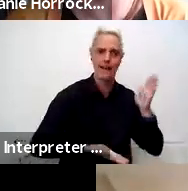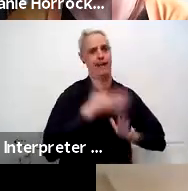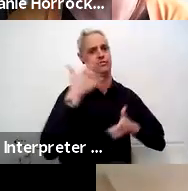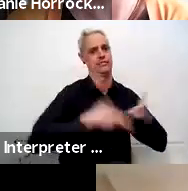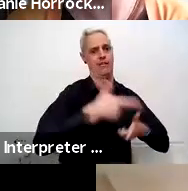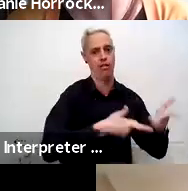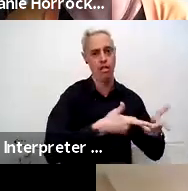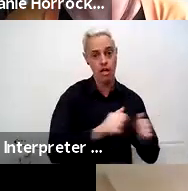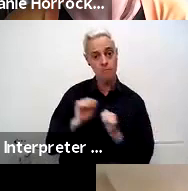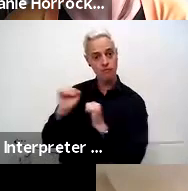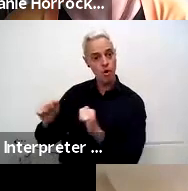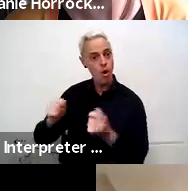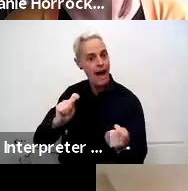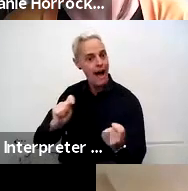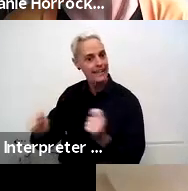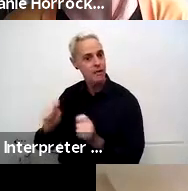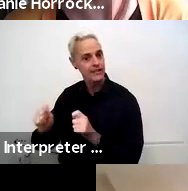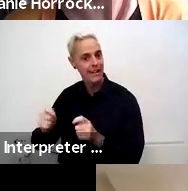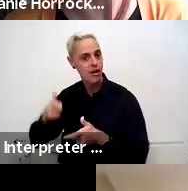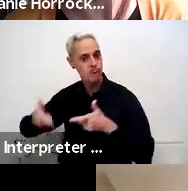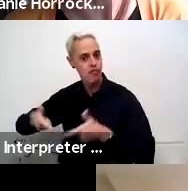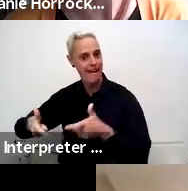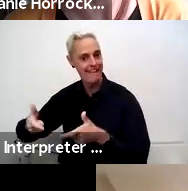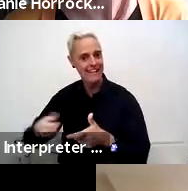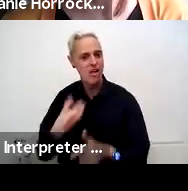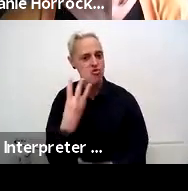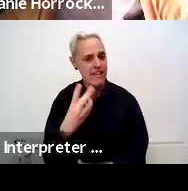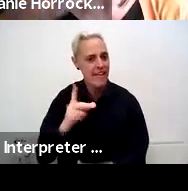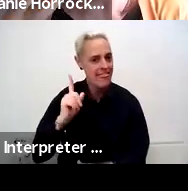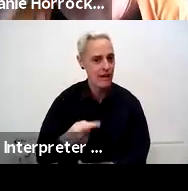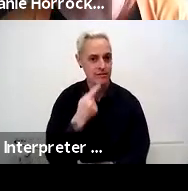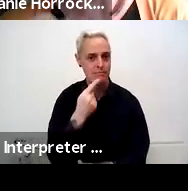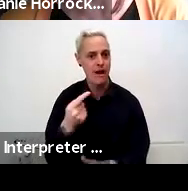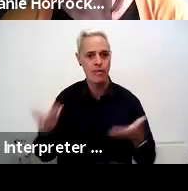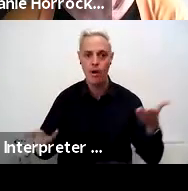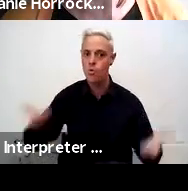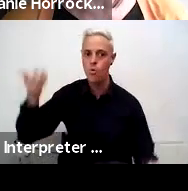Her adapted track was going to cost 3000 pounds.